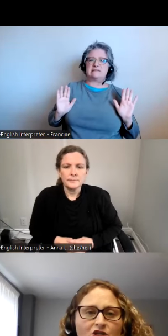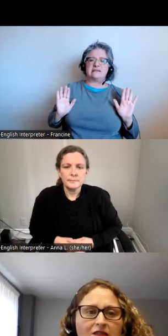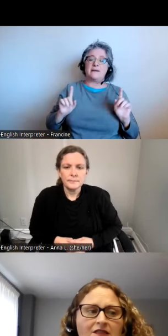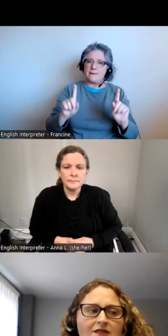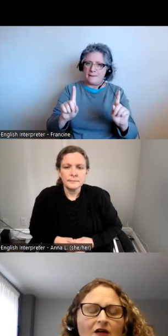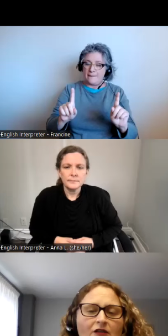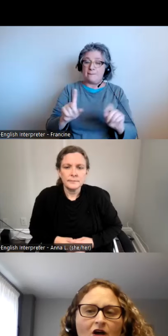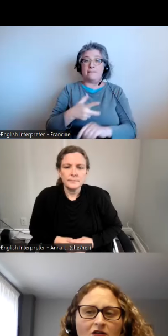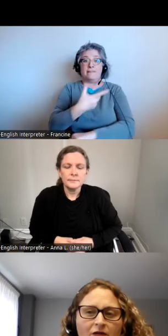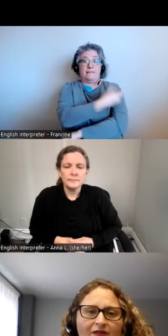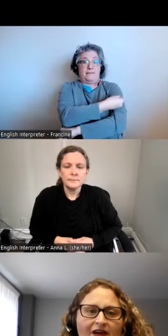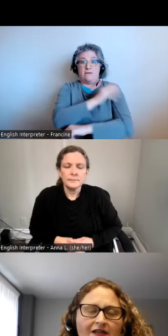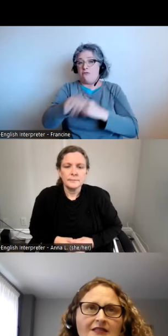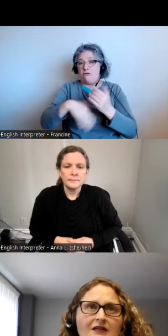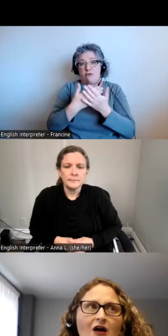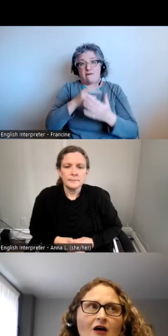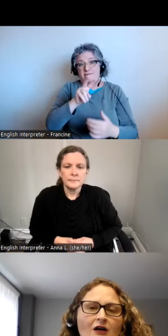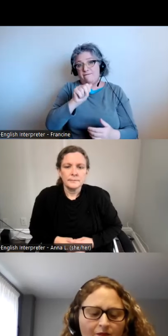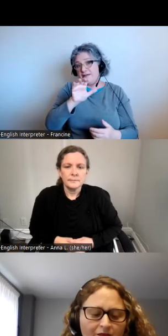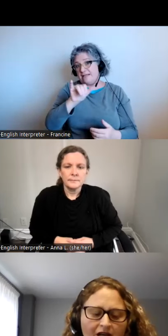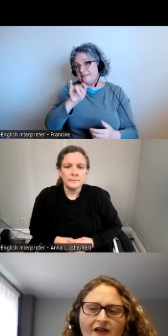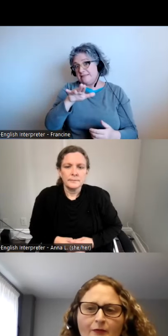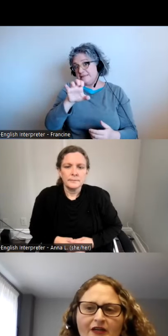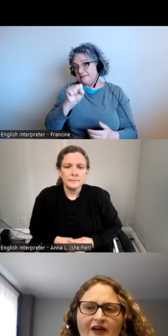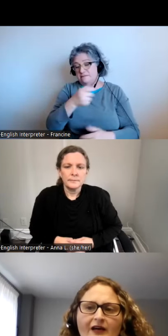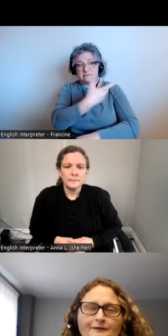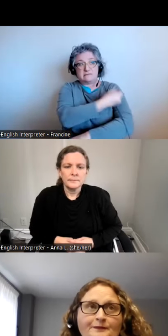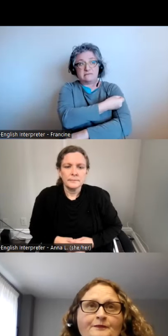, and thinking if something has long term effects, that